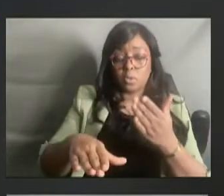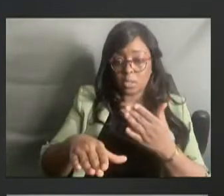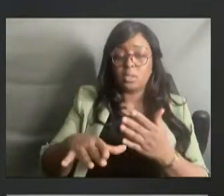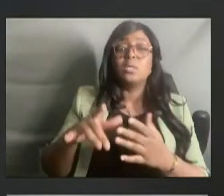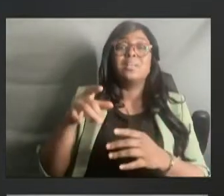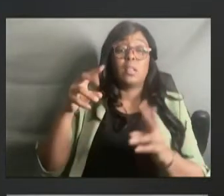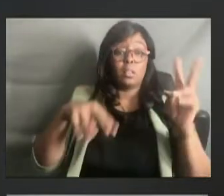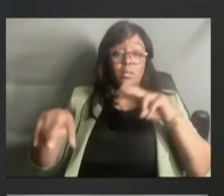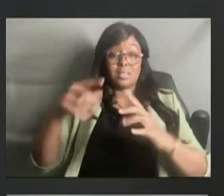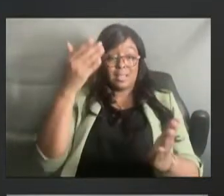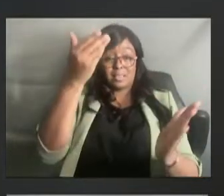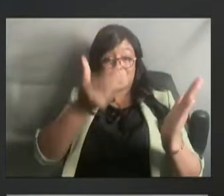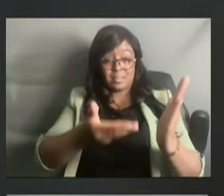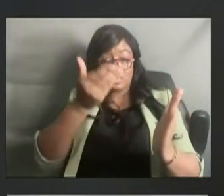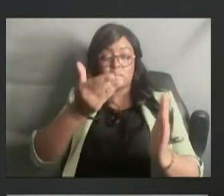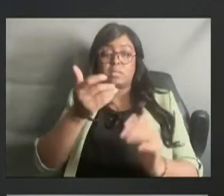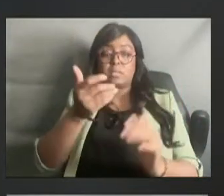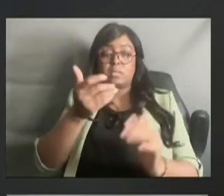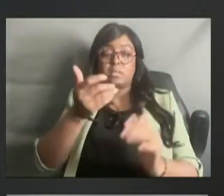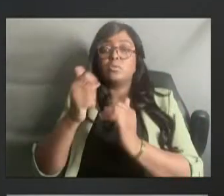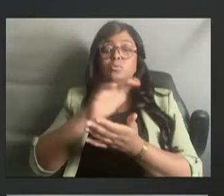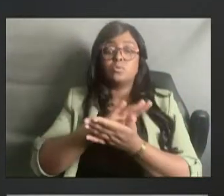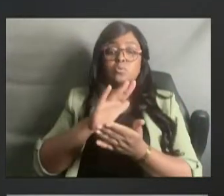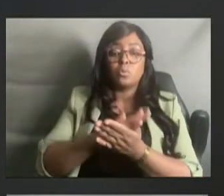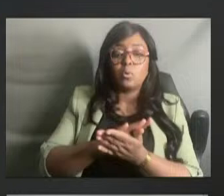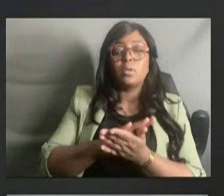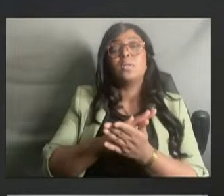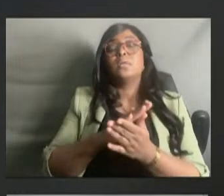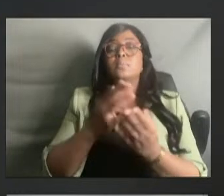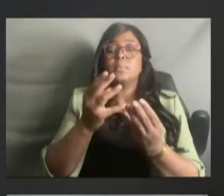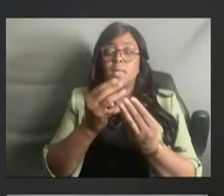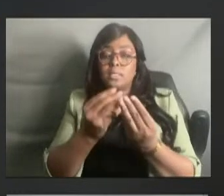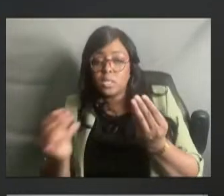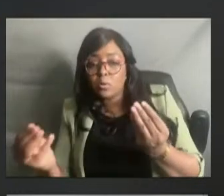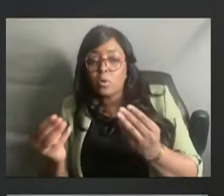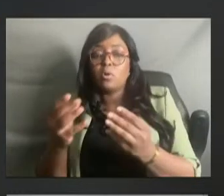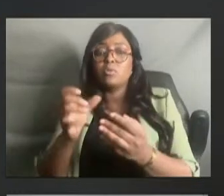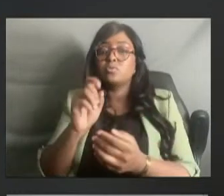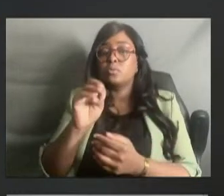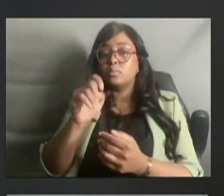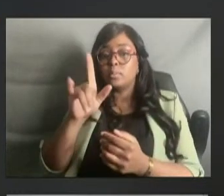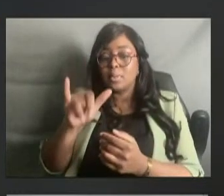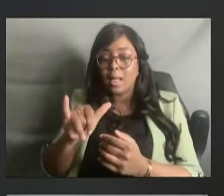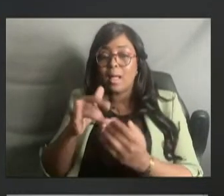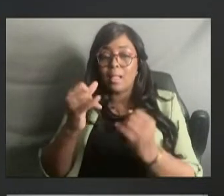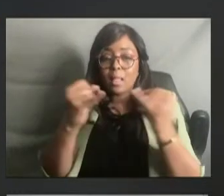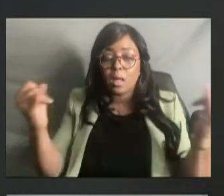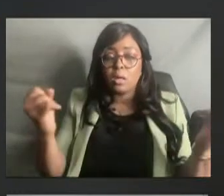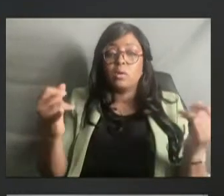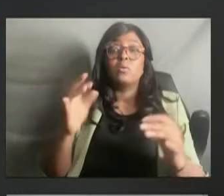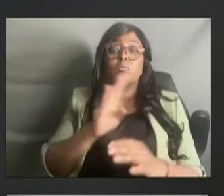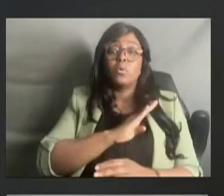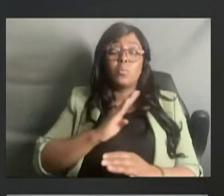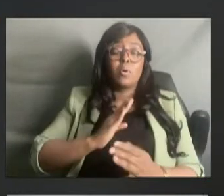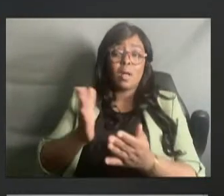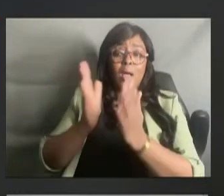look like this. Every school sees an improvement in their